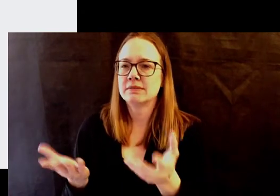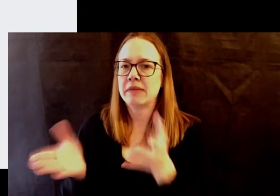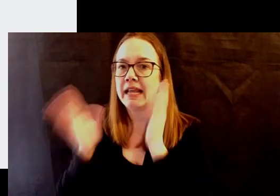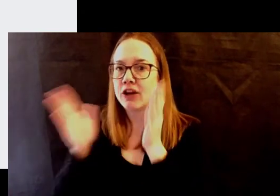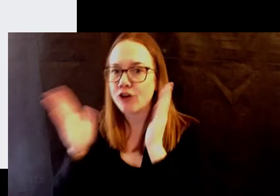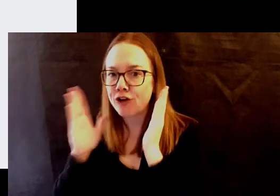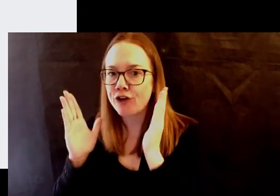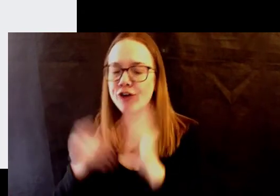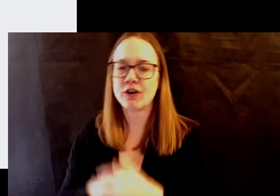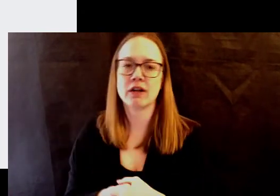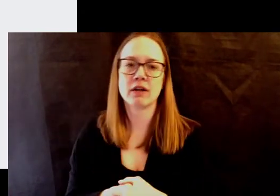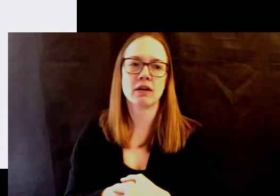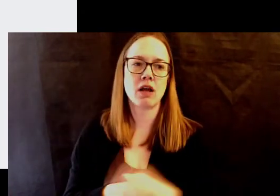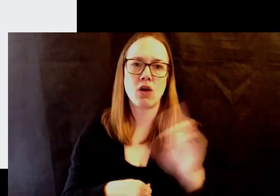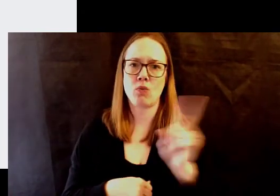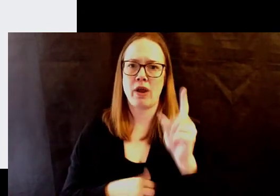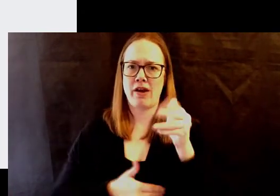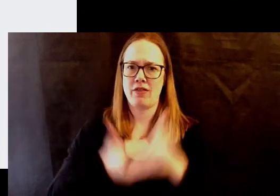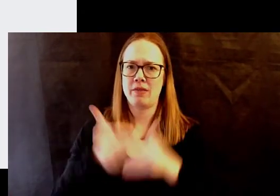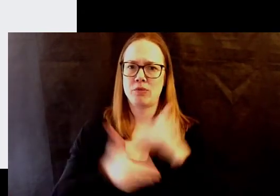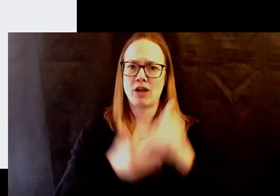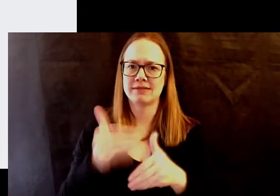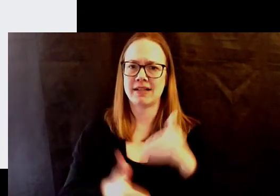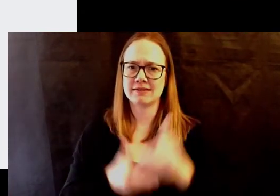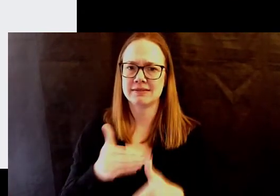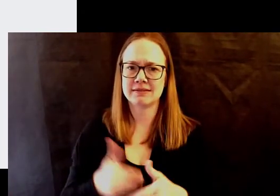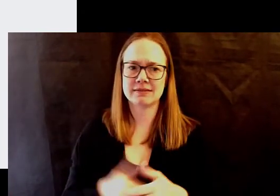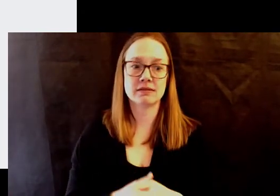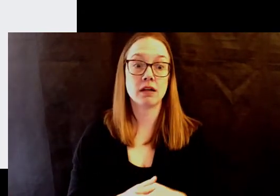and associations advocacy groups can really